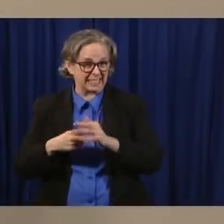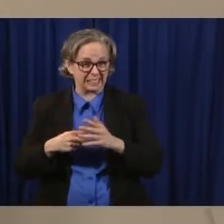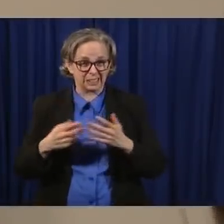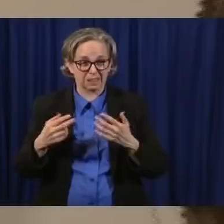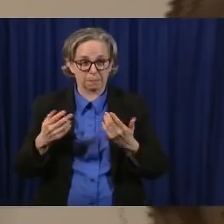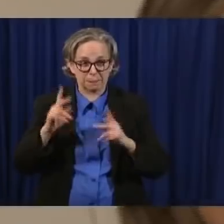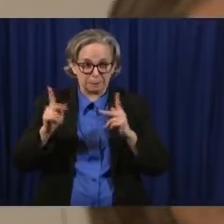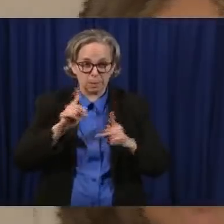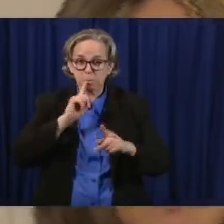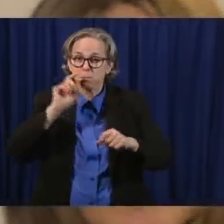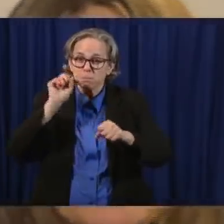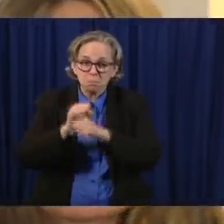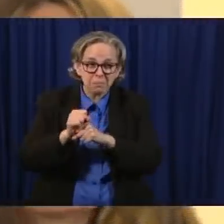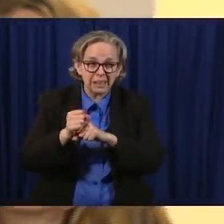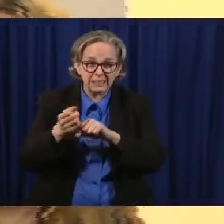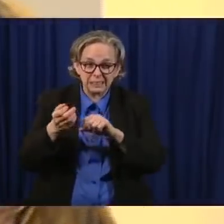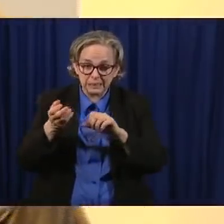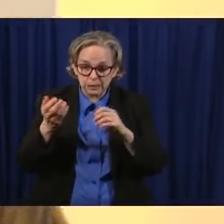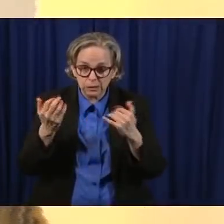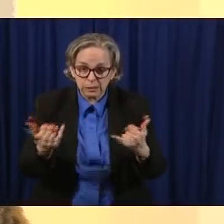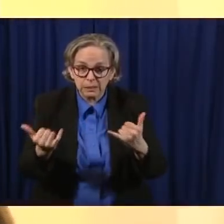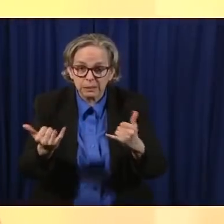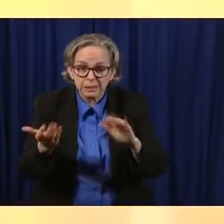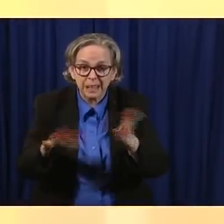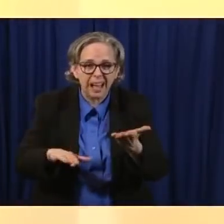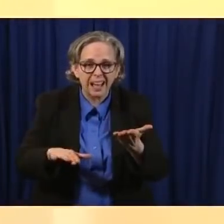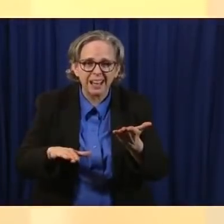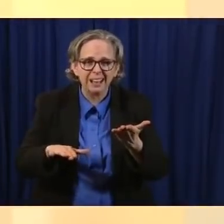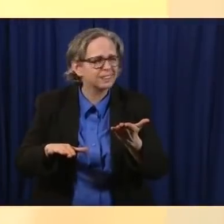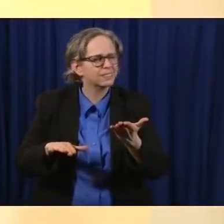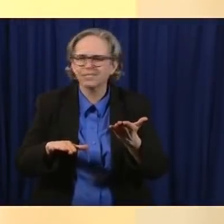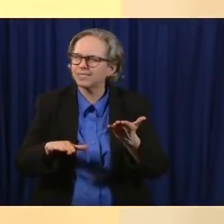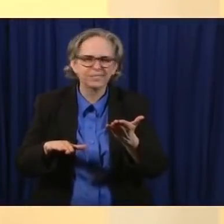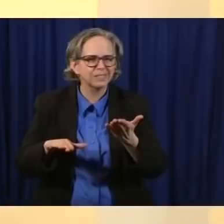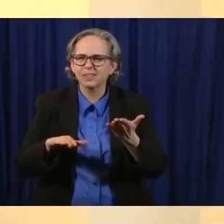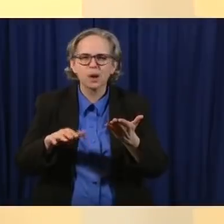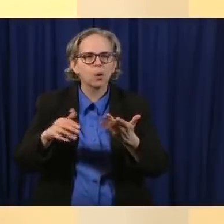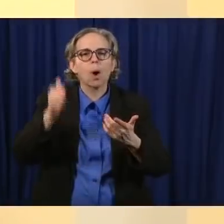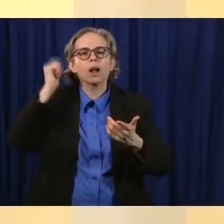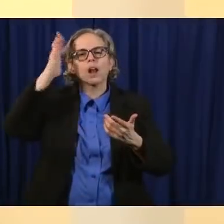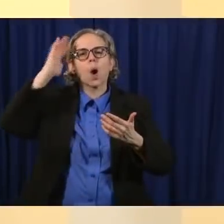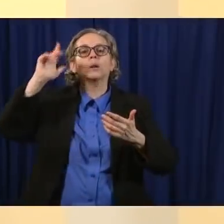ACTUALLY OVER MONTHS. THE STATE TODAY ON APRIL 29,